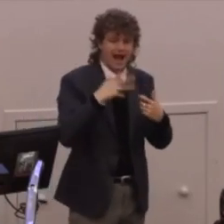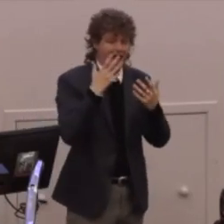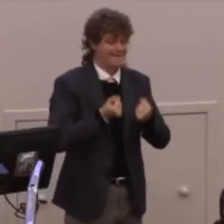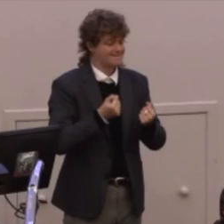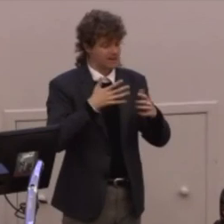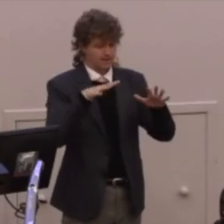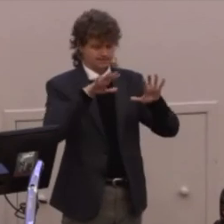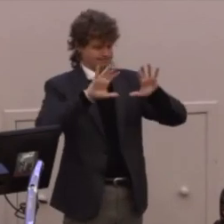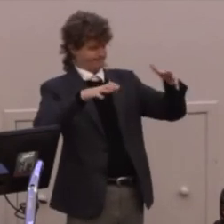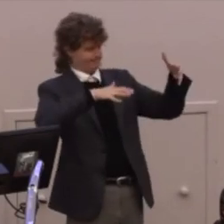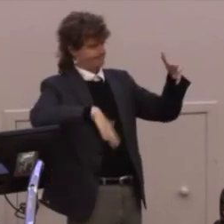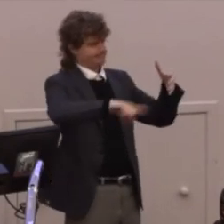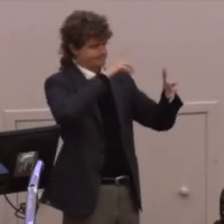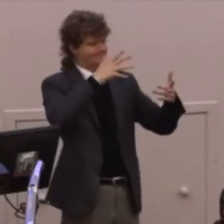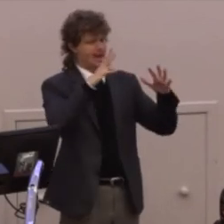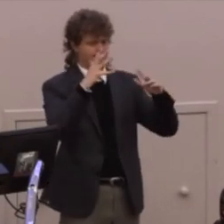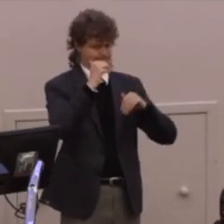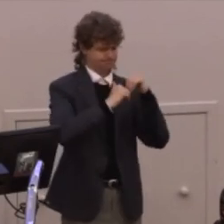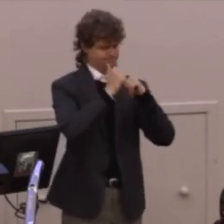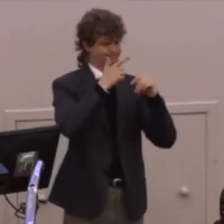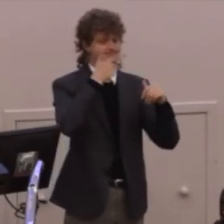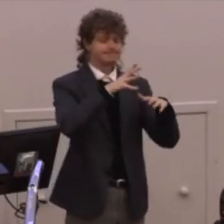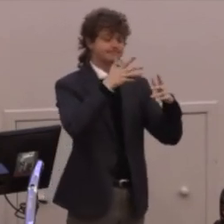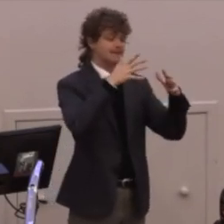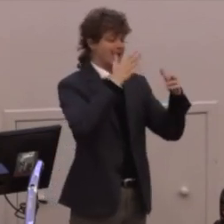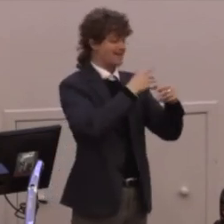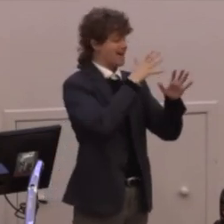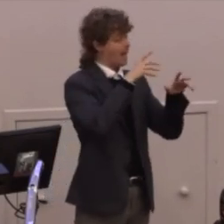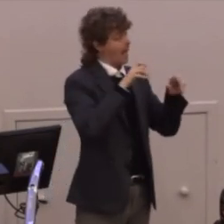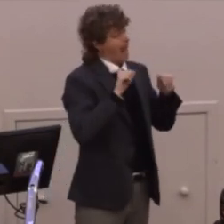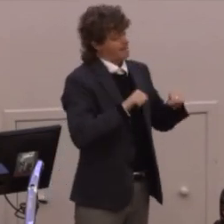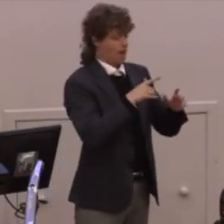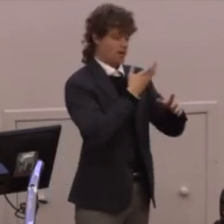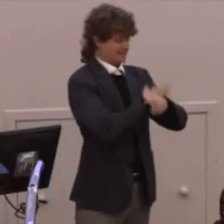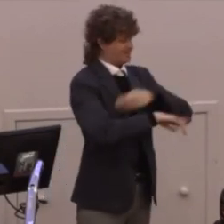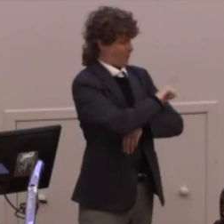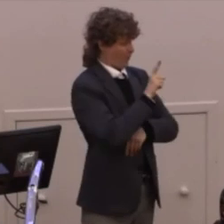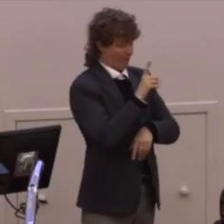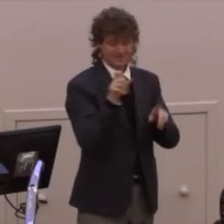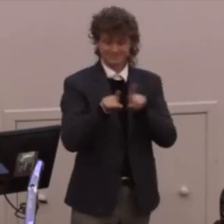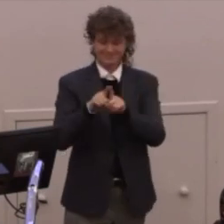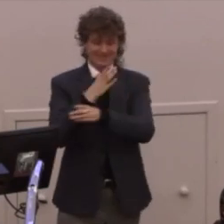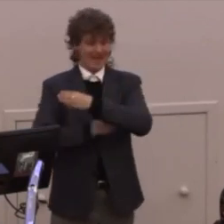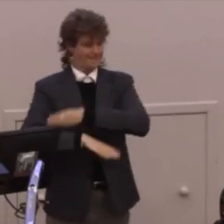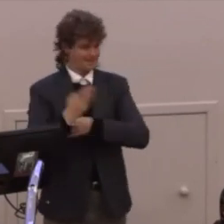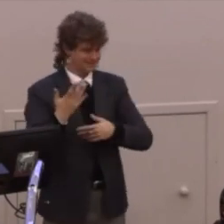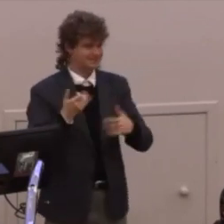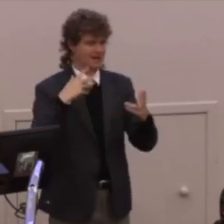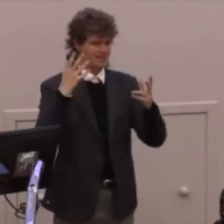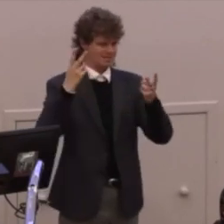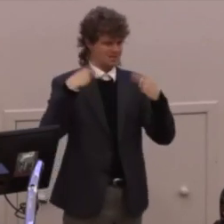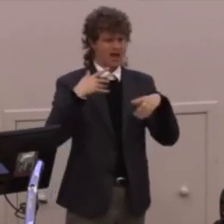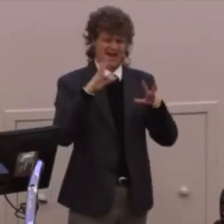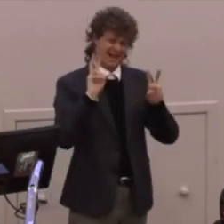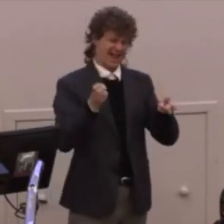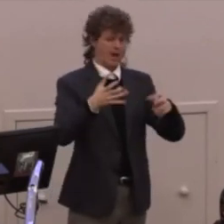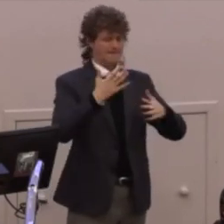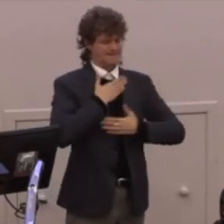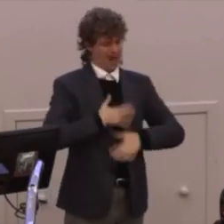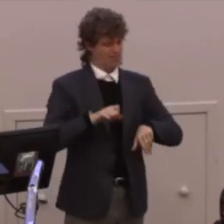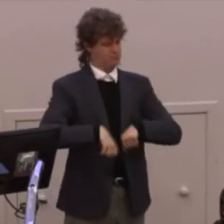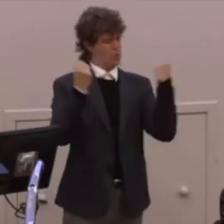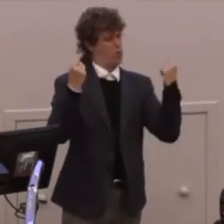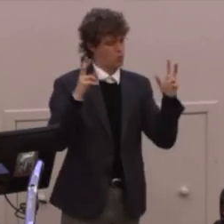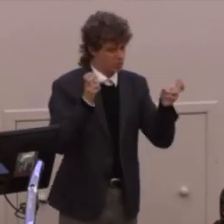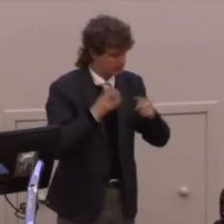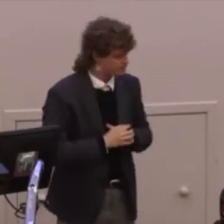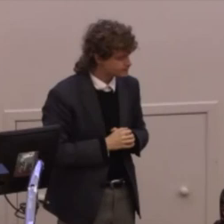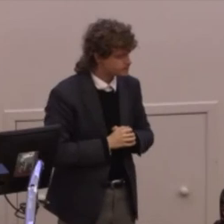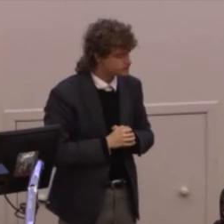have to go through on a daily basis, which is why Britney's case resonates with many